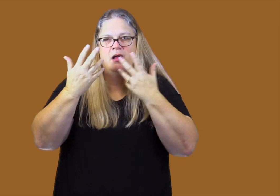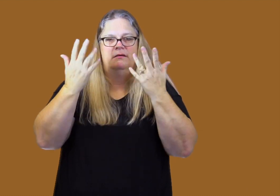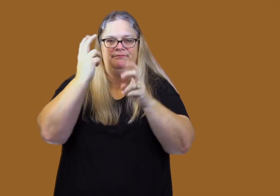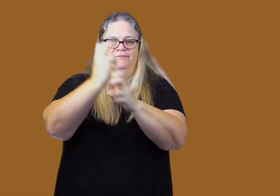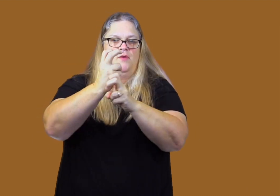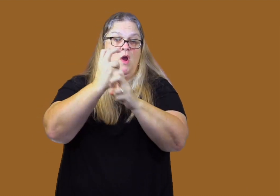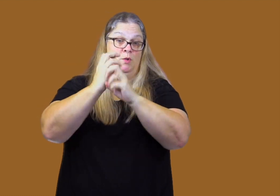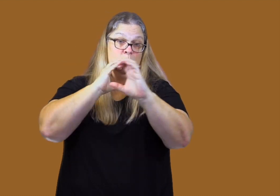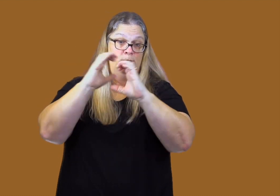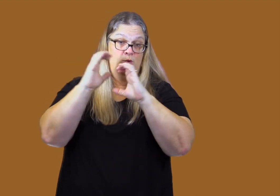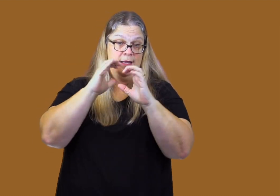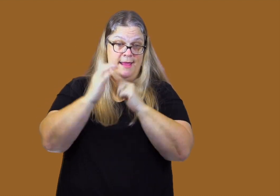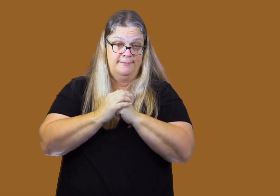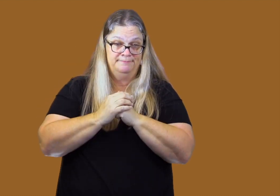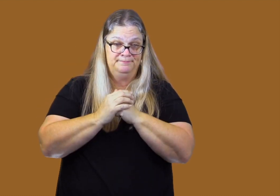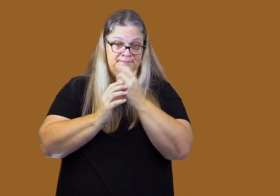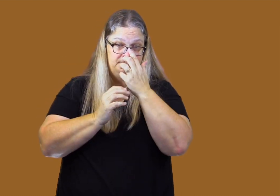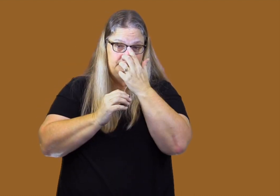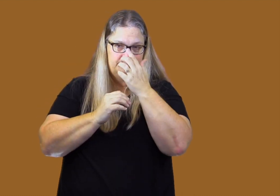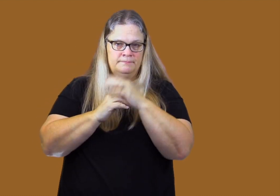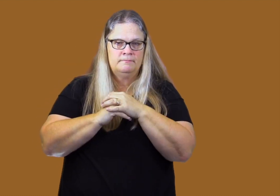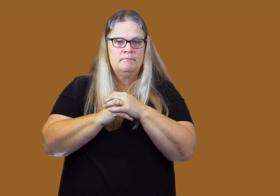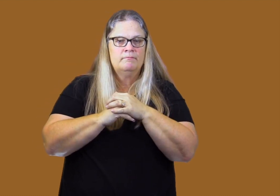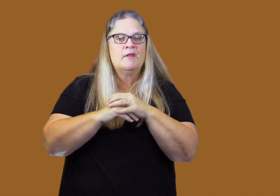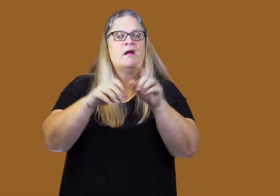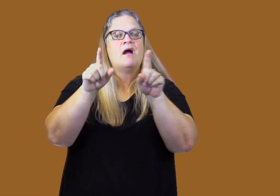which can belabor communication even further.